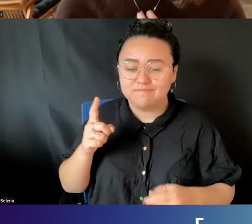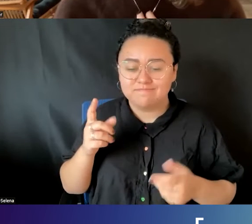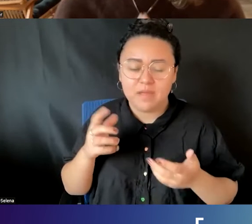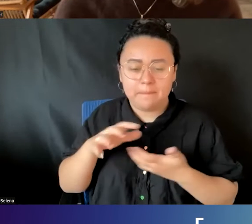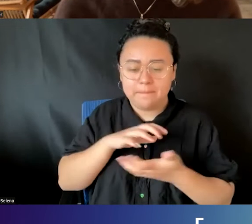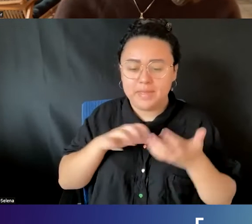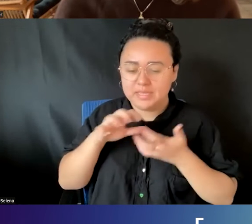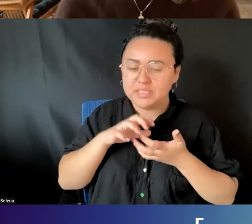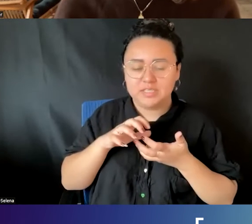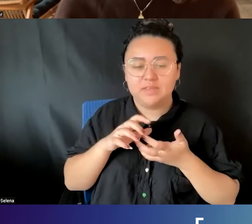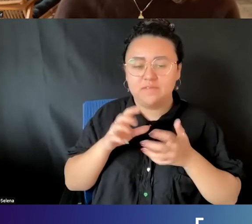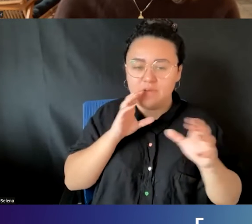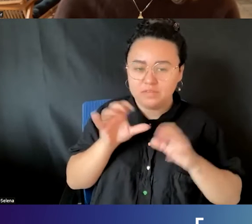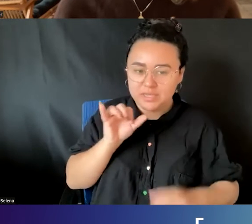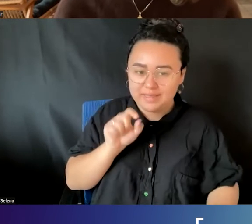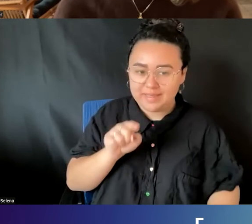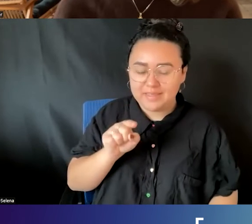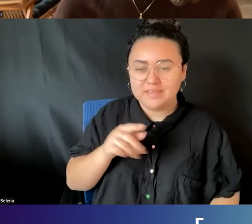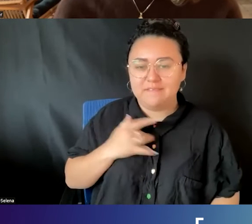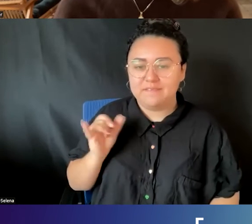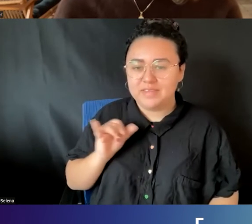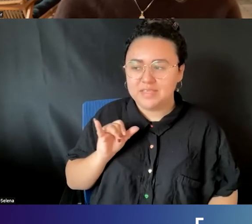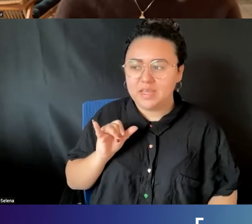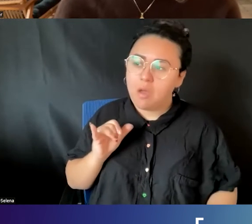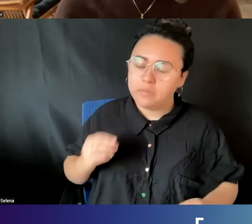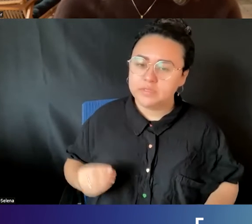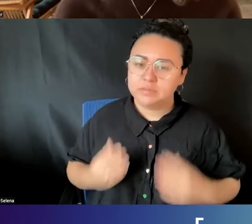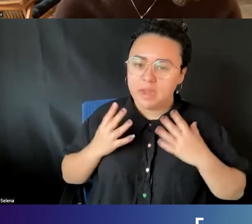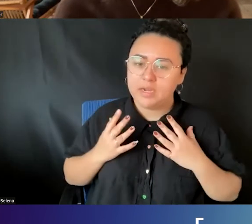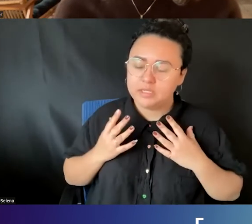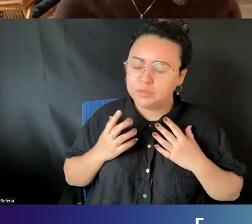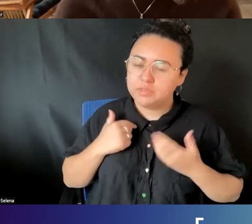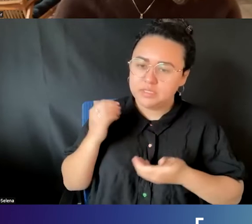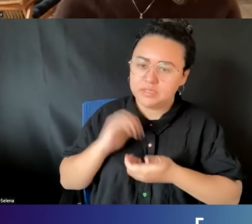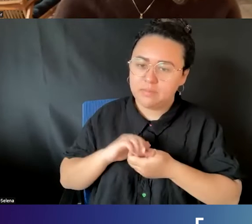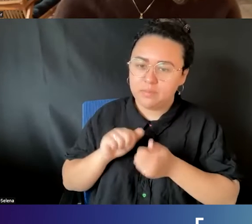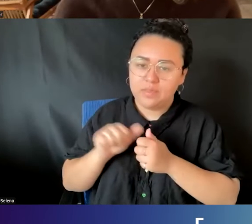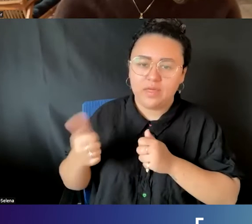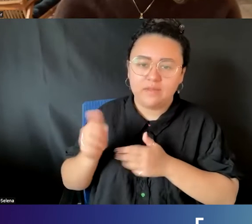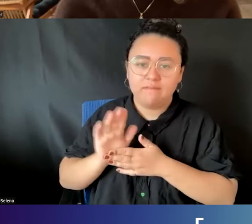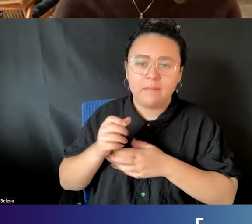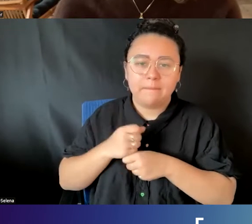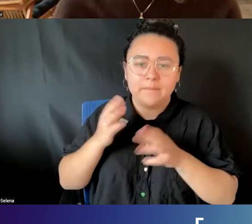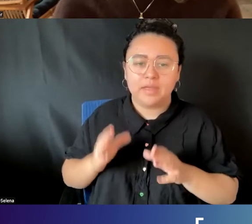like this one where I think it sort of feels inspiring just to be in solidarity with other filmmakers who are going through this this thing.